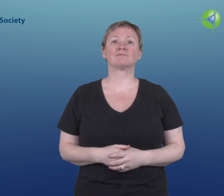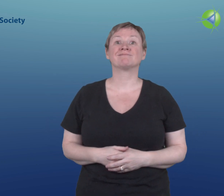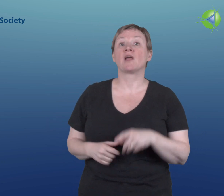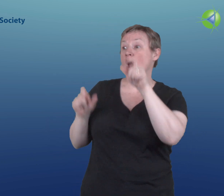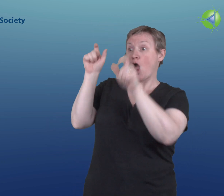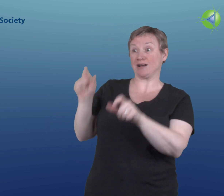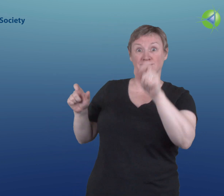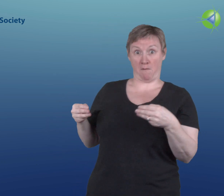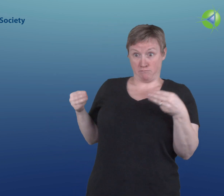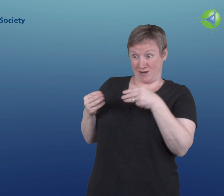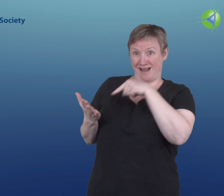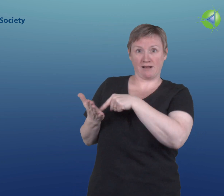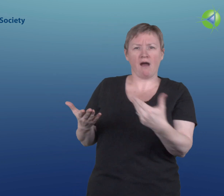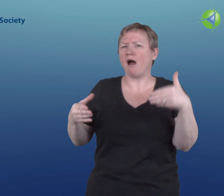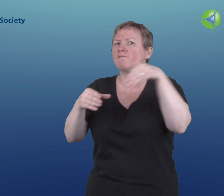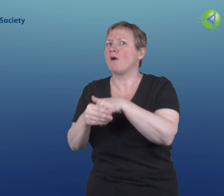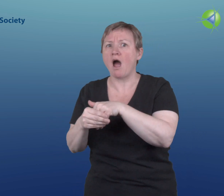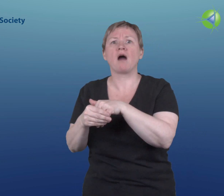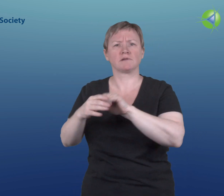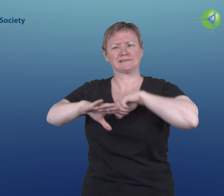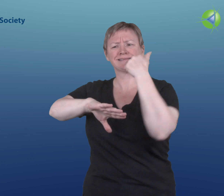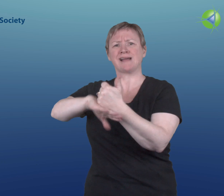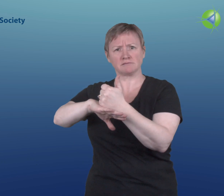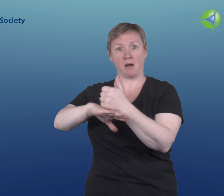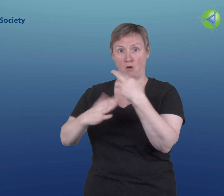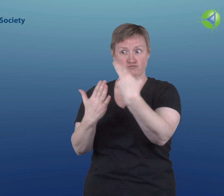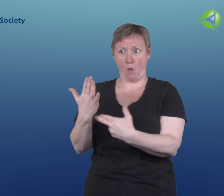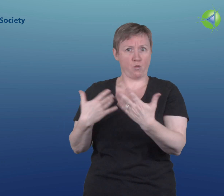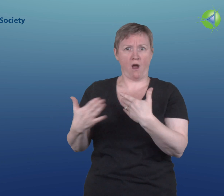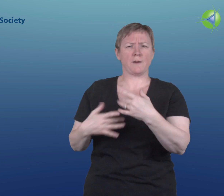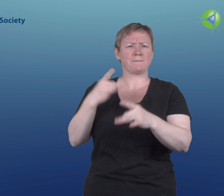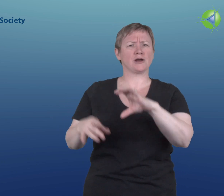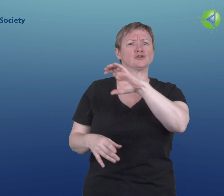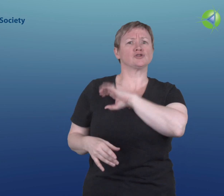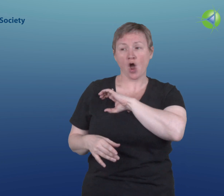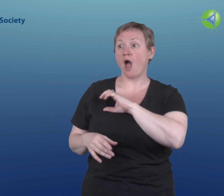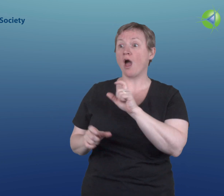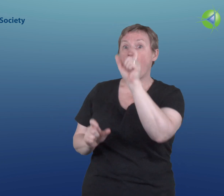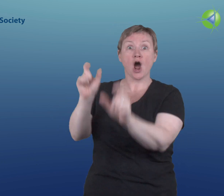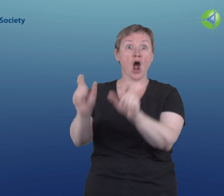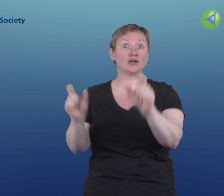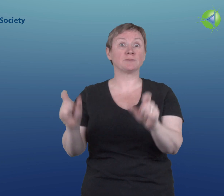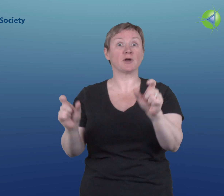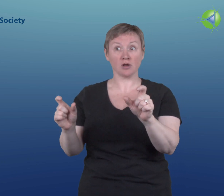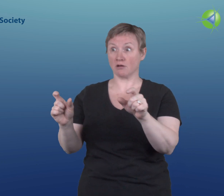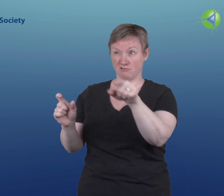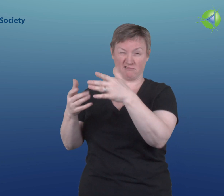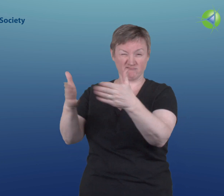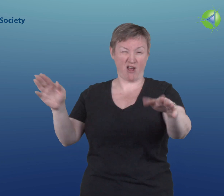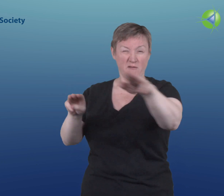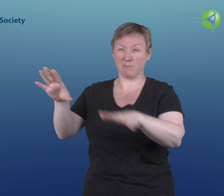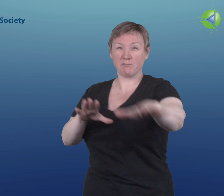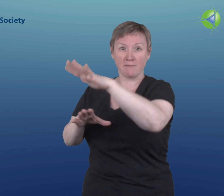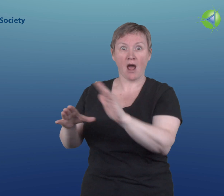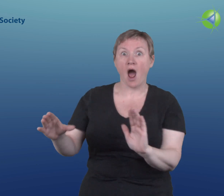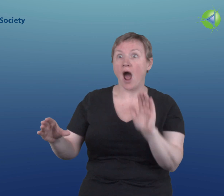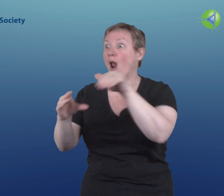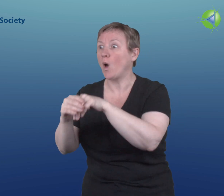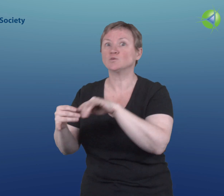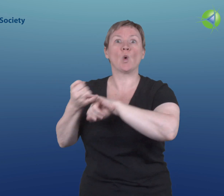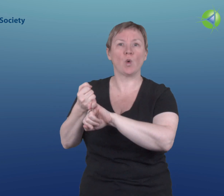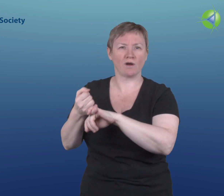Consumer Protection involves setting rules to ensure that consumers including those with disabilities,